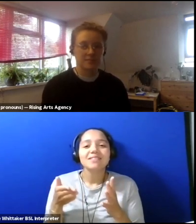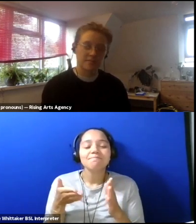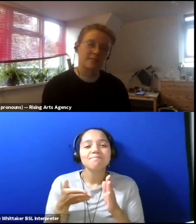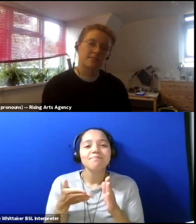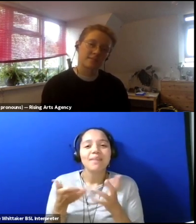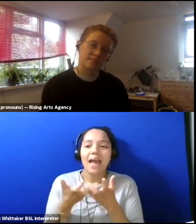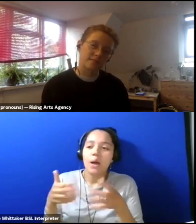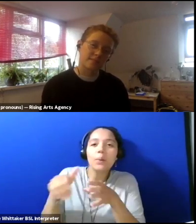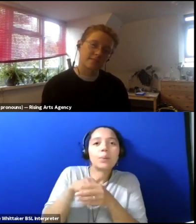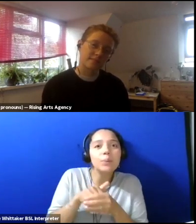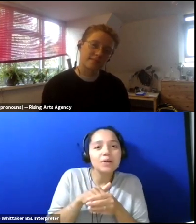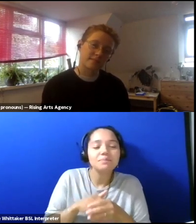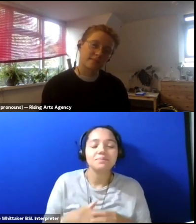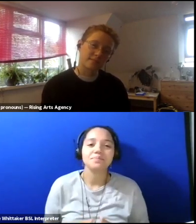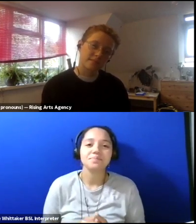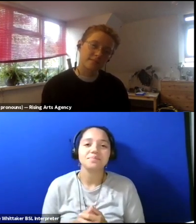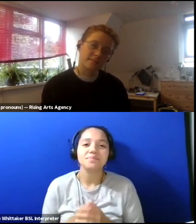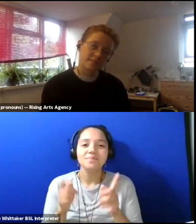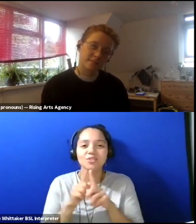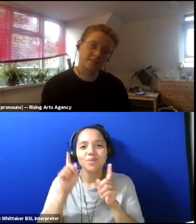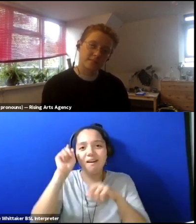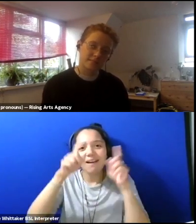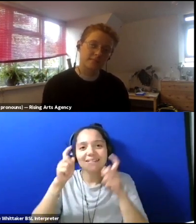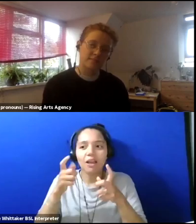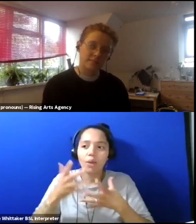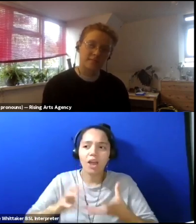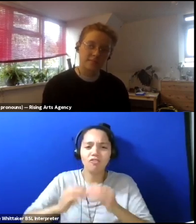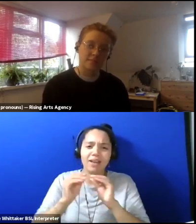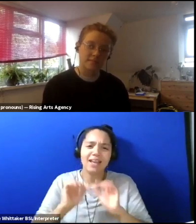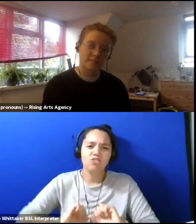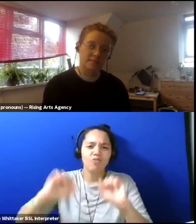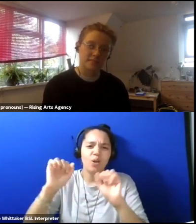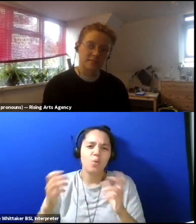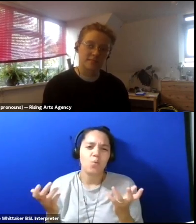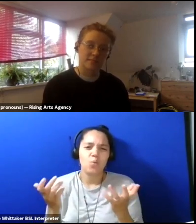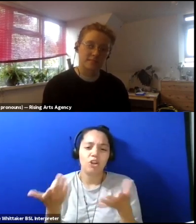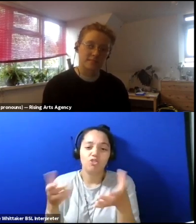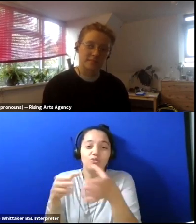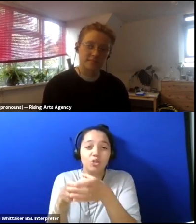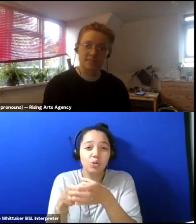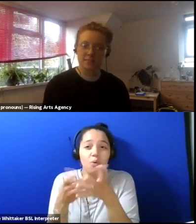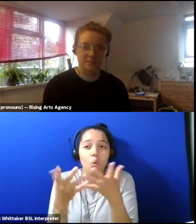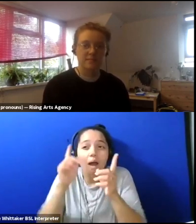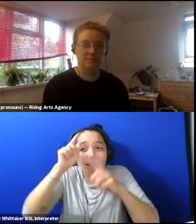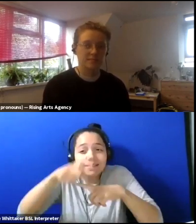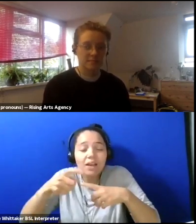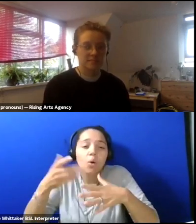And there's also the idea that you can just create your own group or idea or working group.